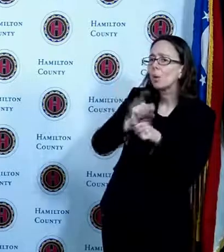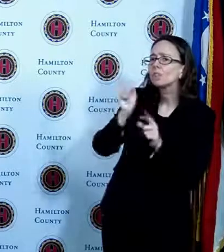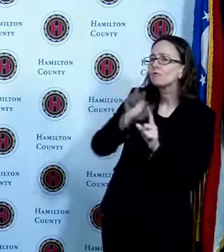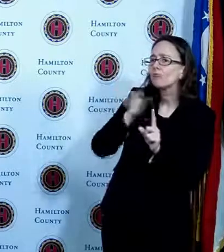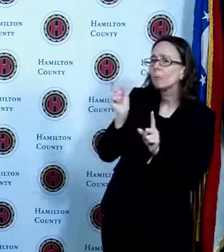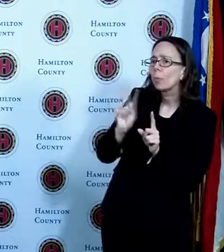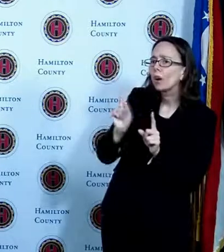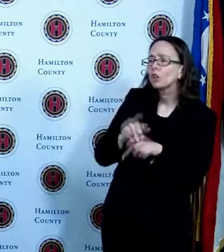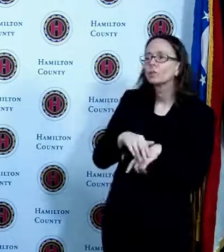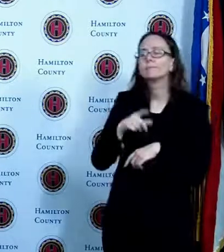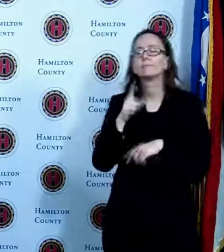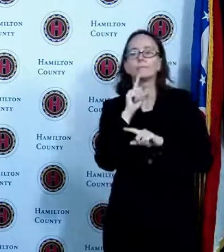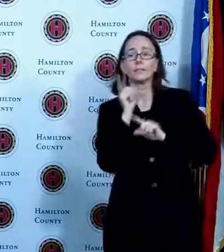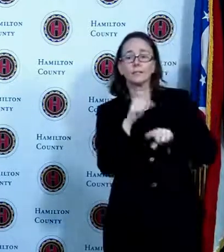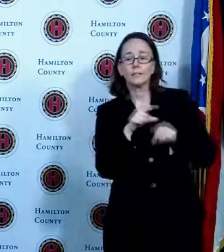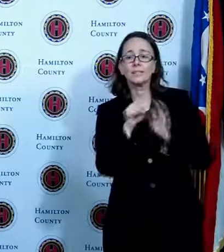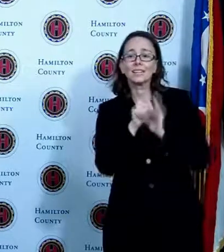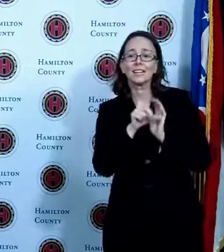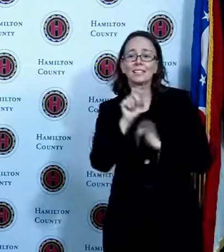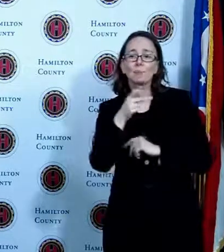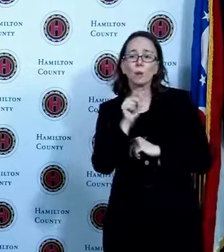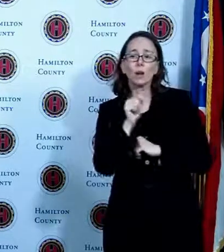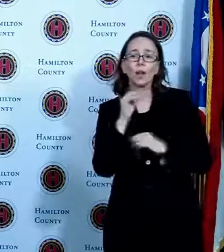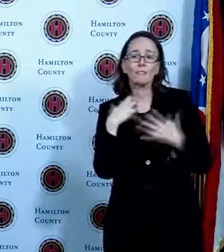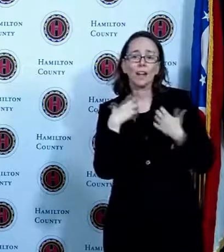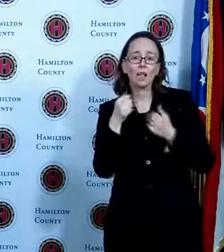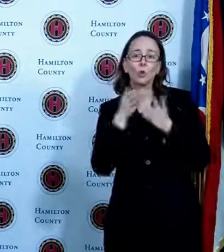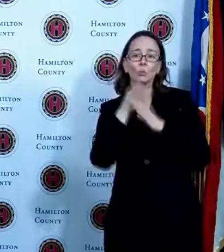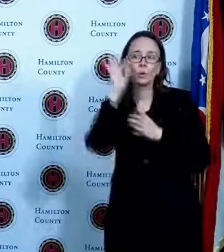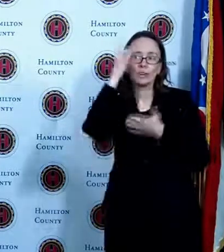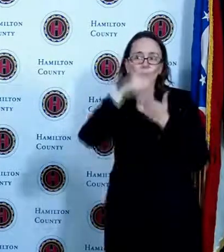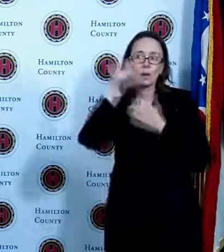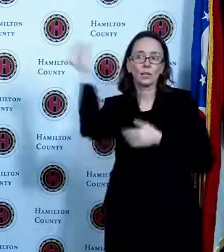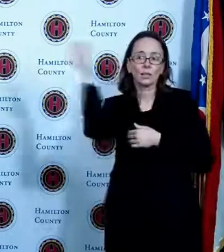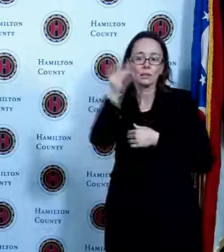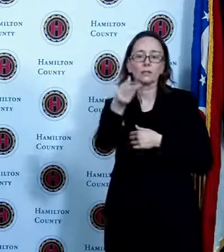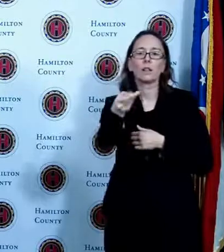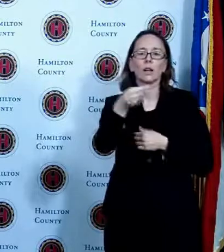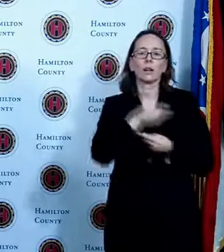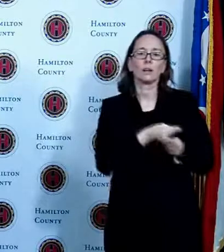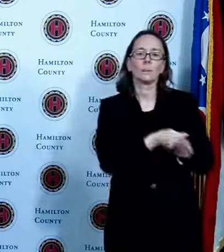the federal government you asked how many I believe we are up to 17 contract